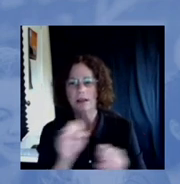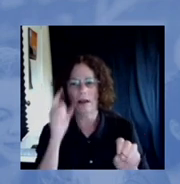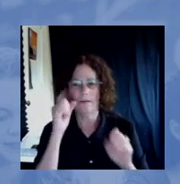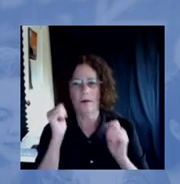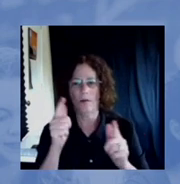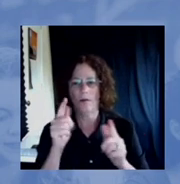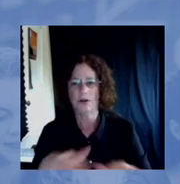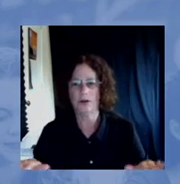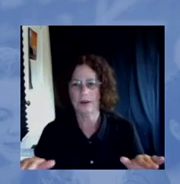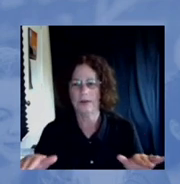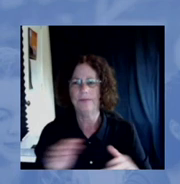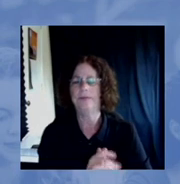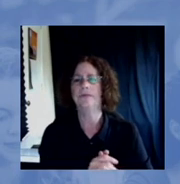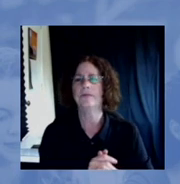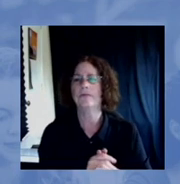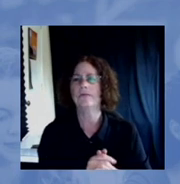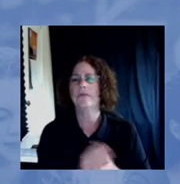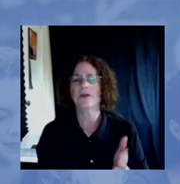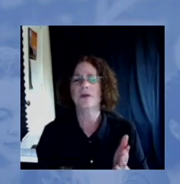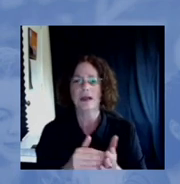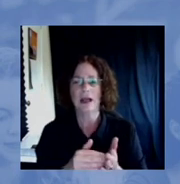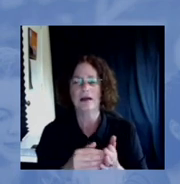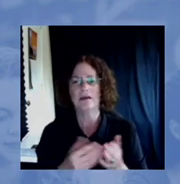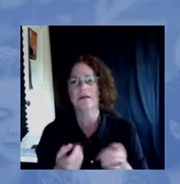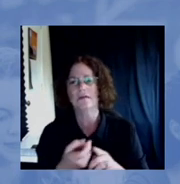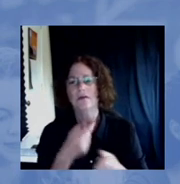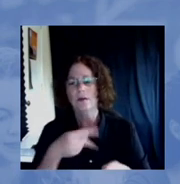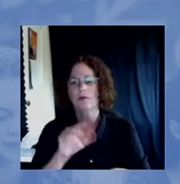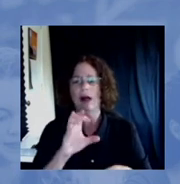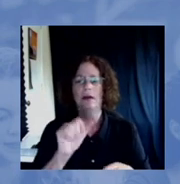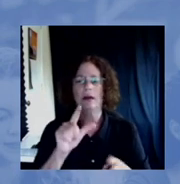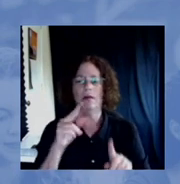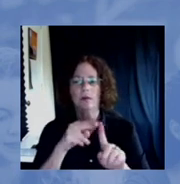SO HERE ARE AGAIN FROM A PRAGMATIC AND PRACTICAL PERSPECTIVE, NUMBER ONE, VISIONARY BOARDS